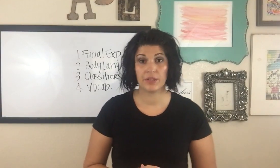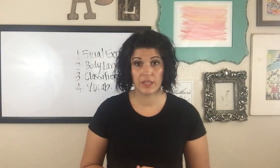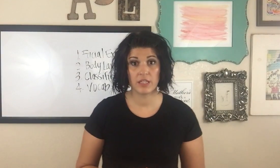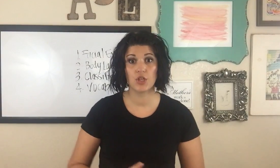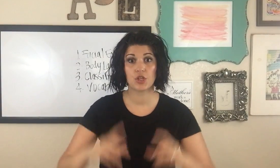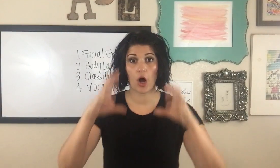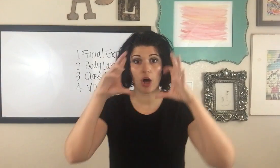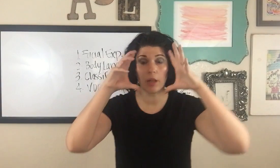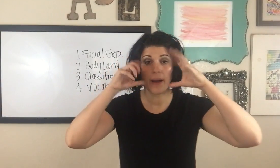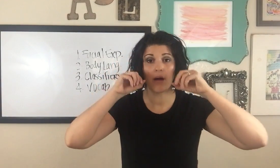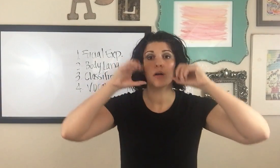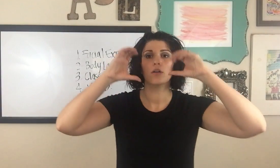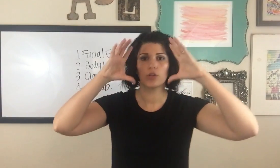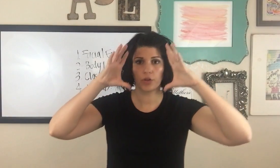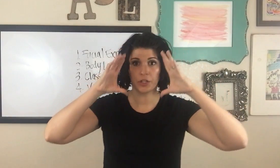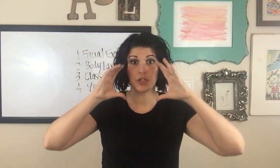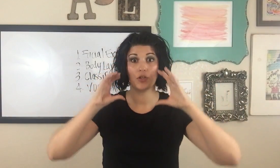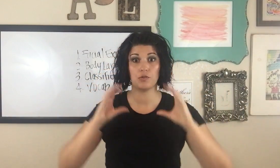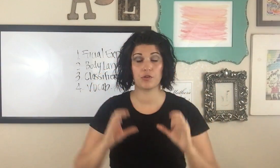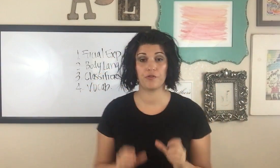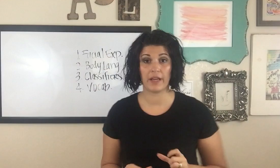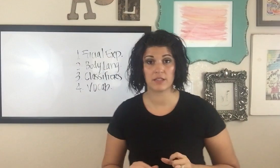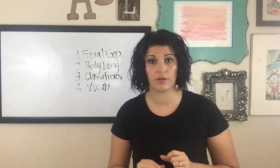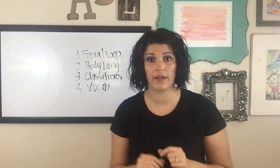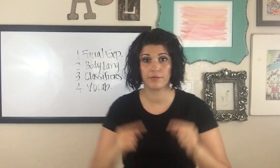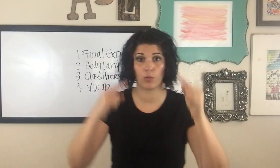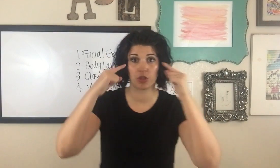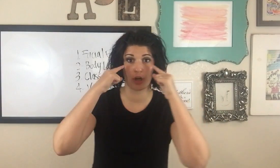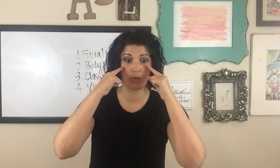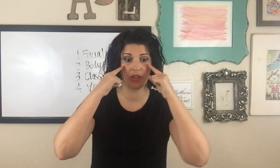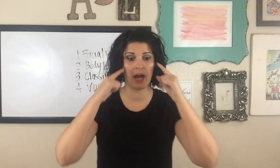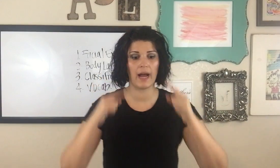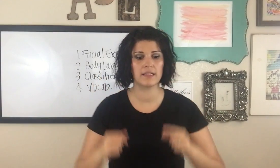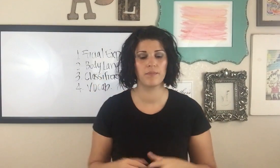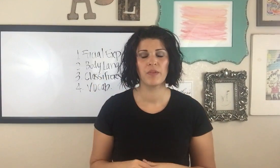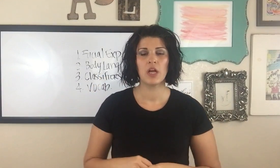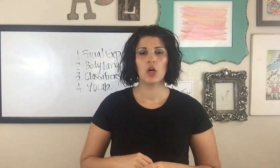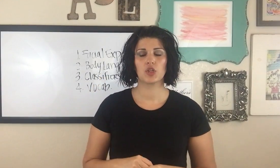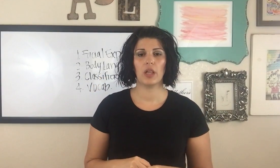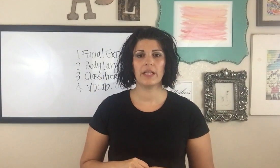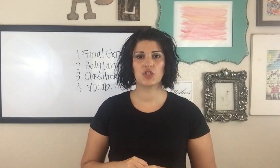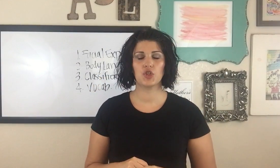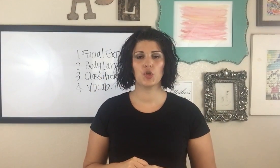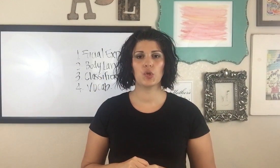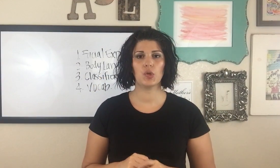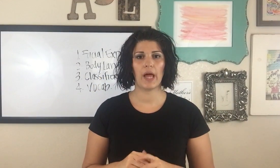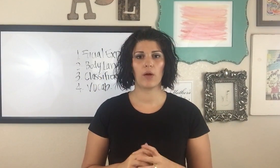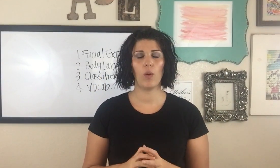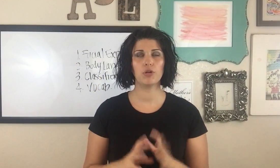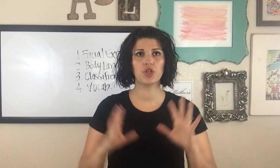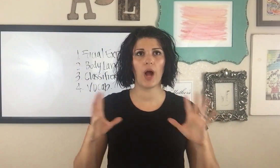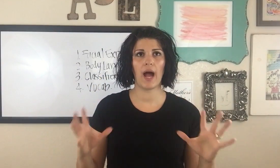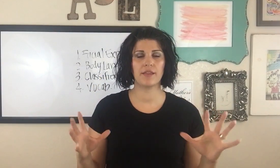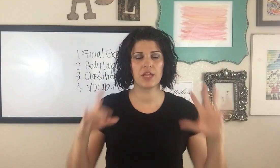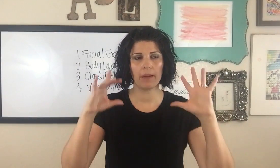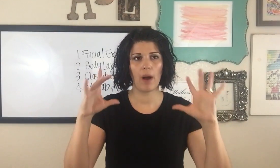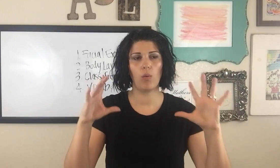But this is all about learning to use your face. Okay, so we're starting with the eyes. So let's do like, what would you, I think about,